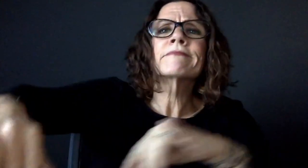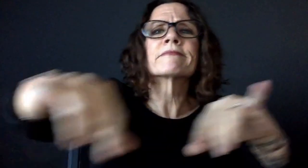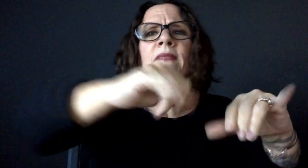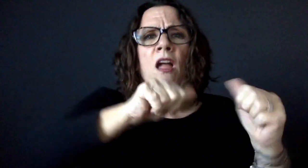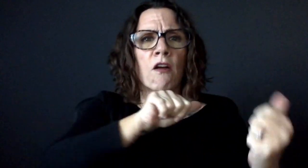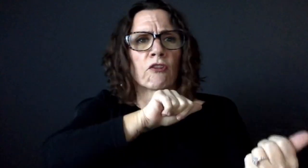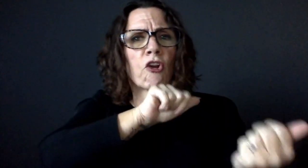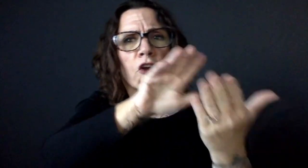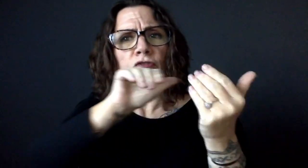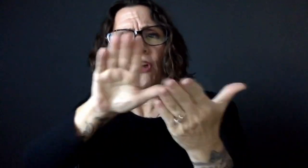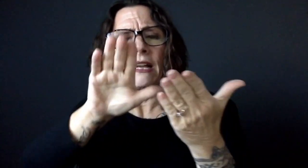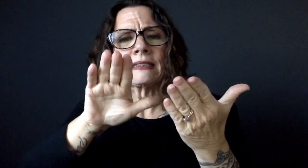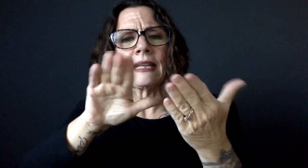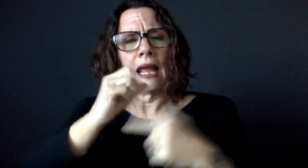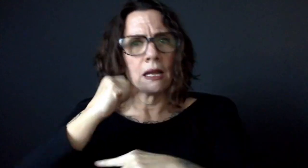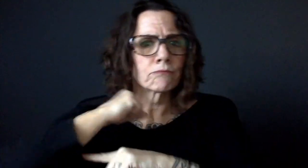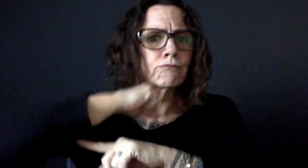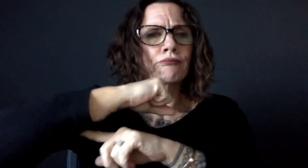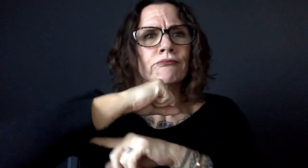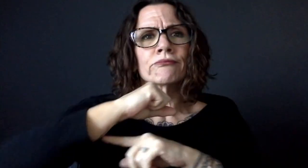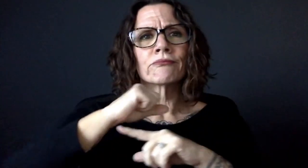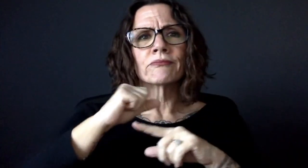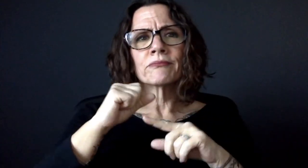share common ground confronting and subverting